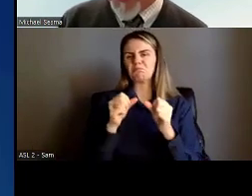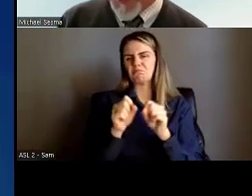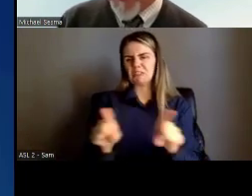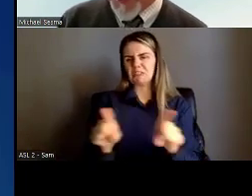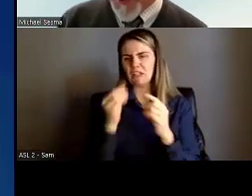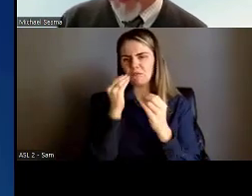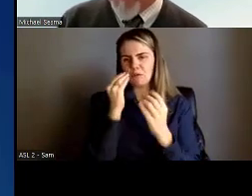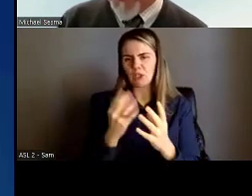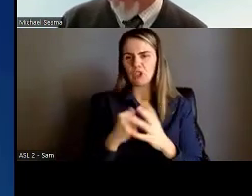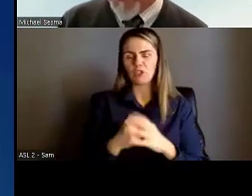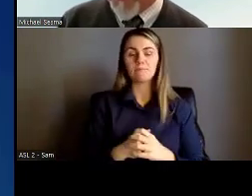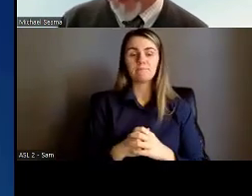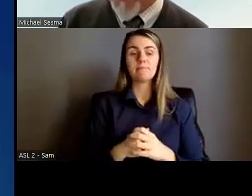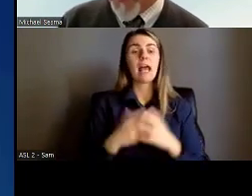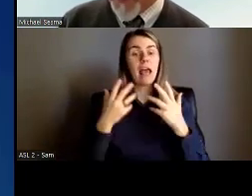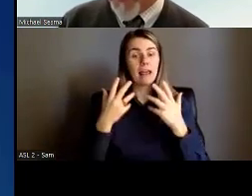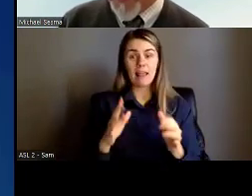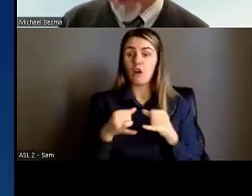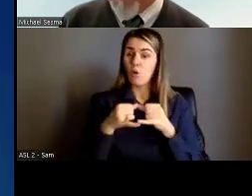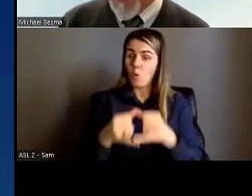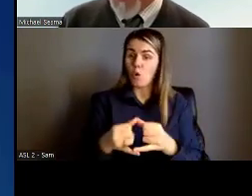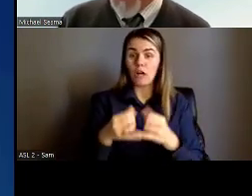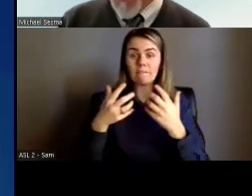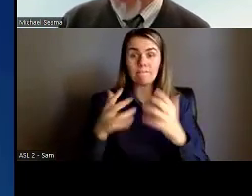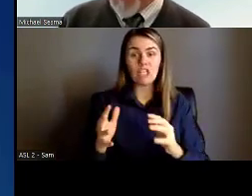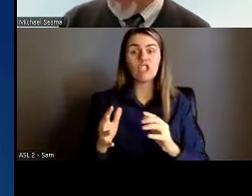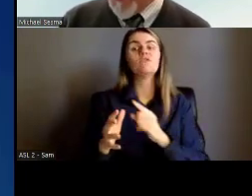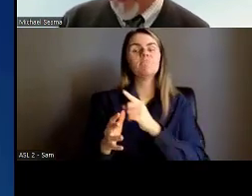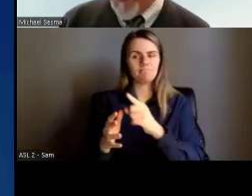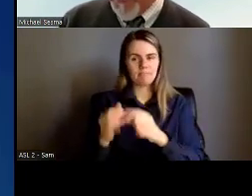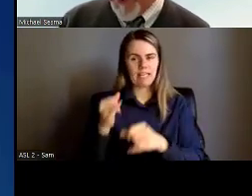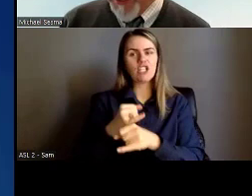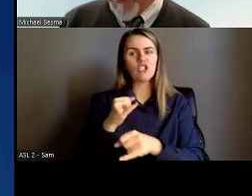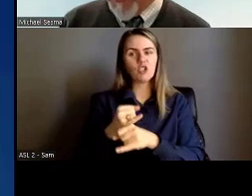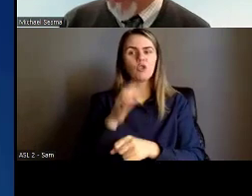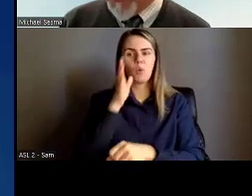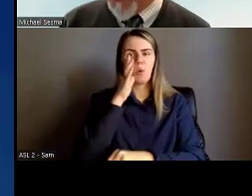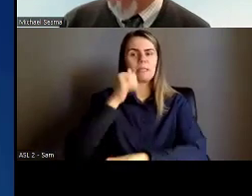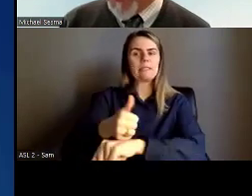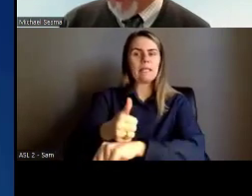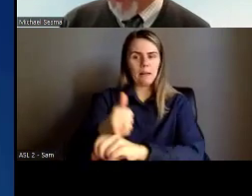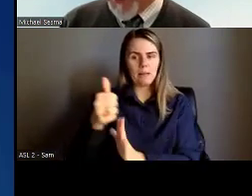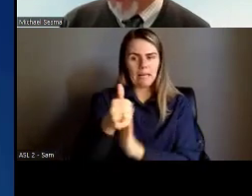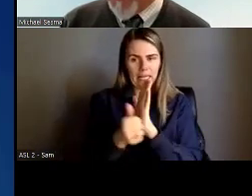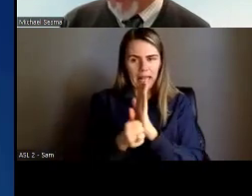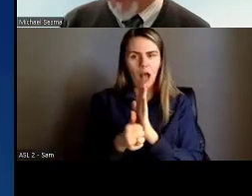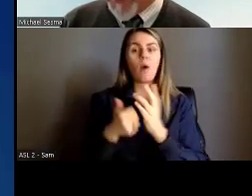will set up an account for you, and you begin to work with them to use those funds to begin your research.